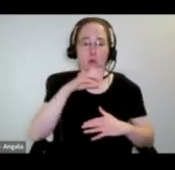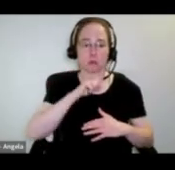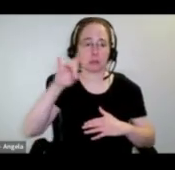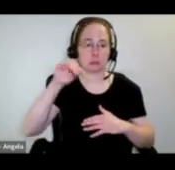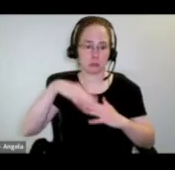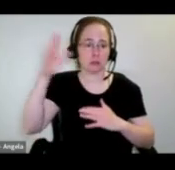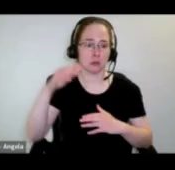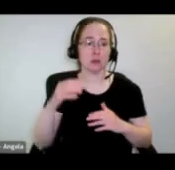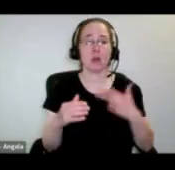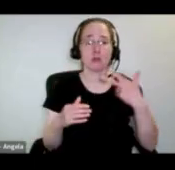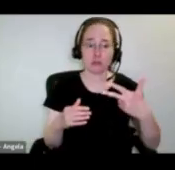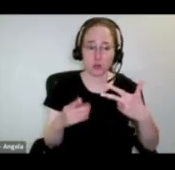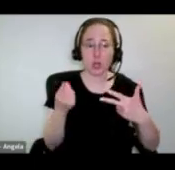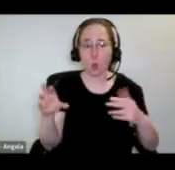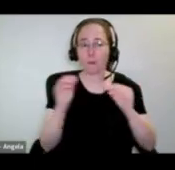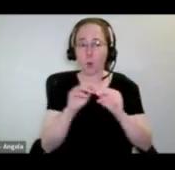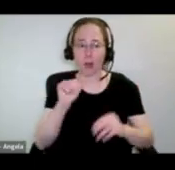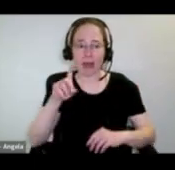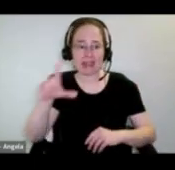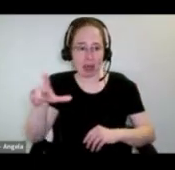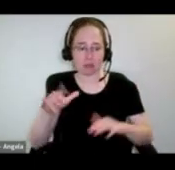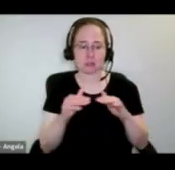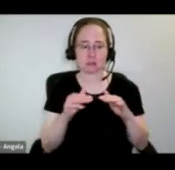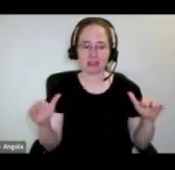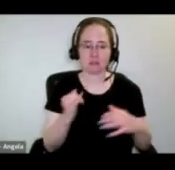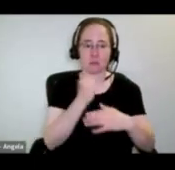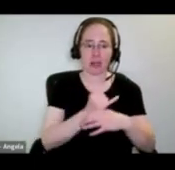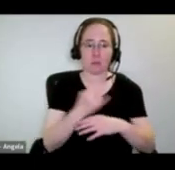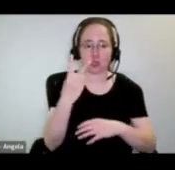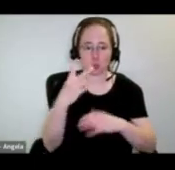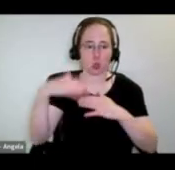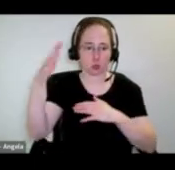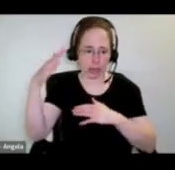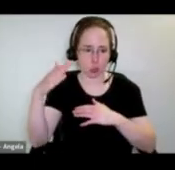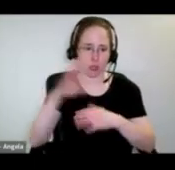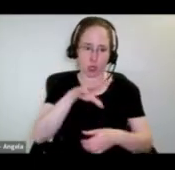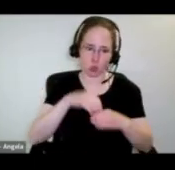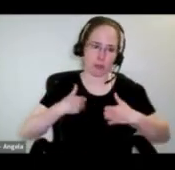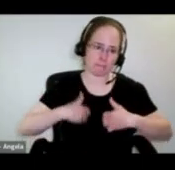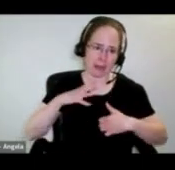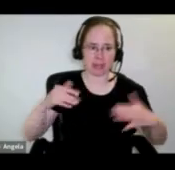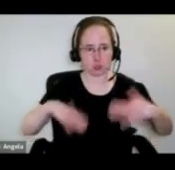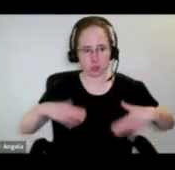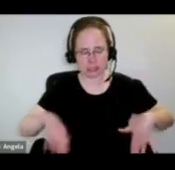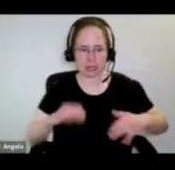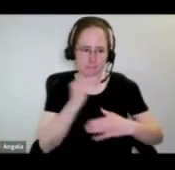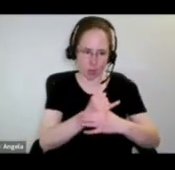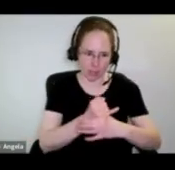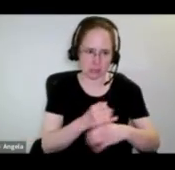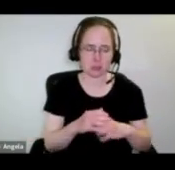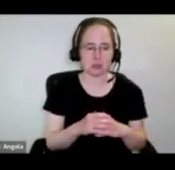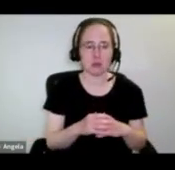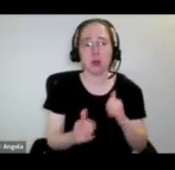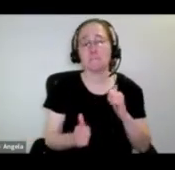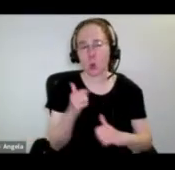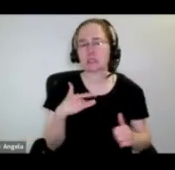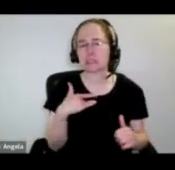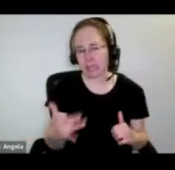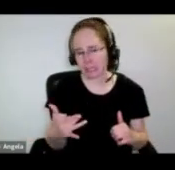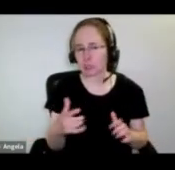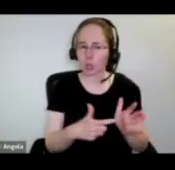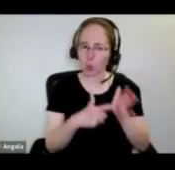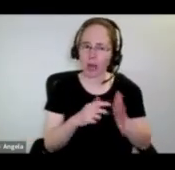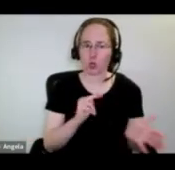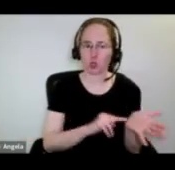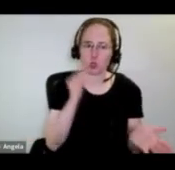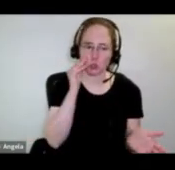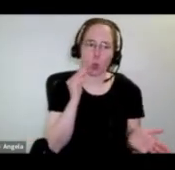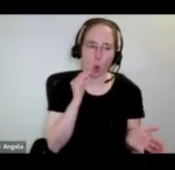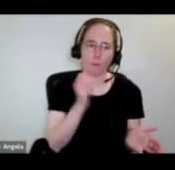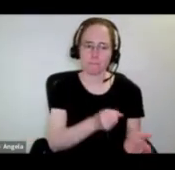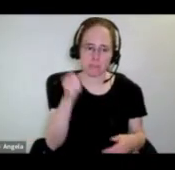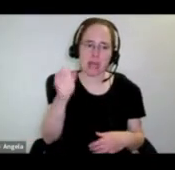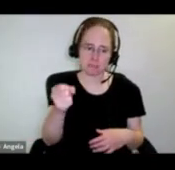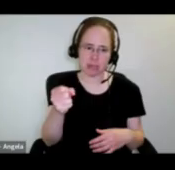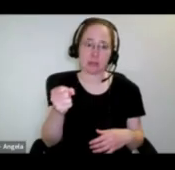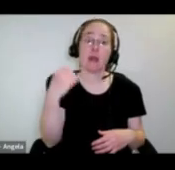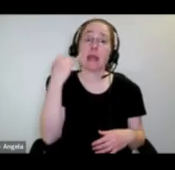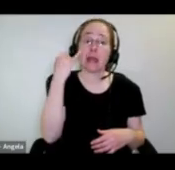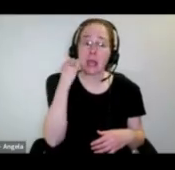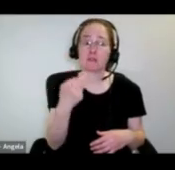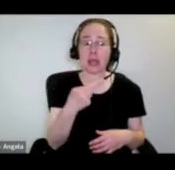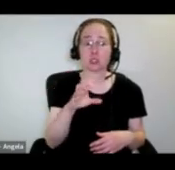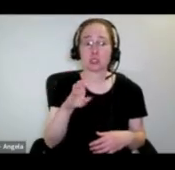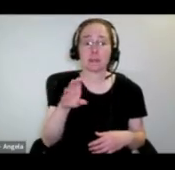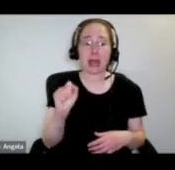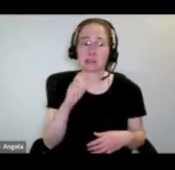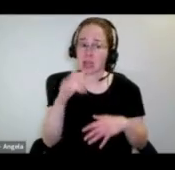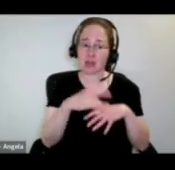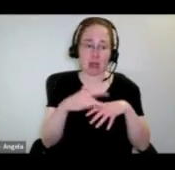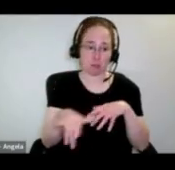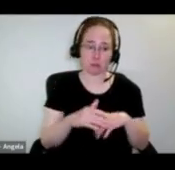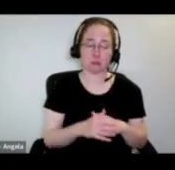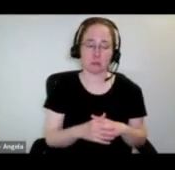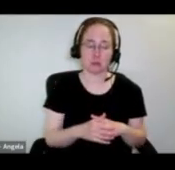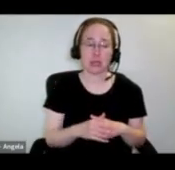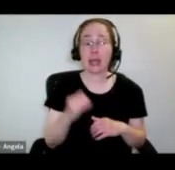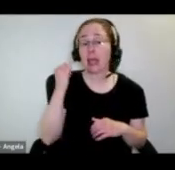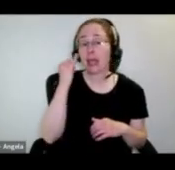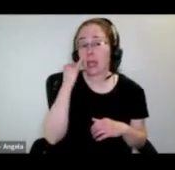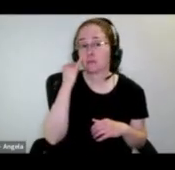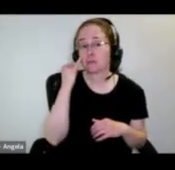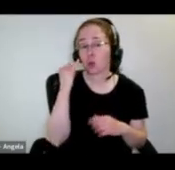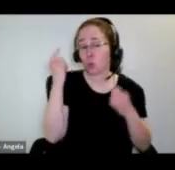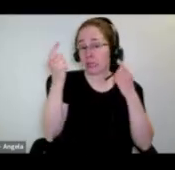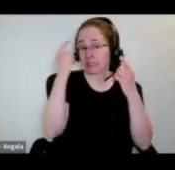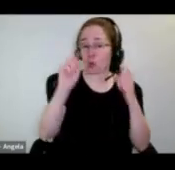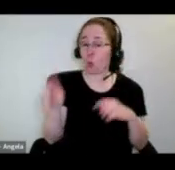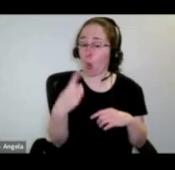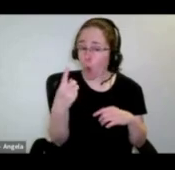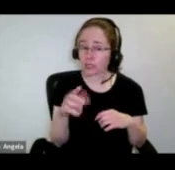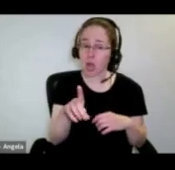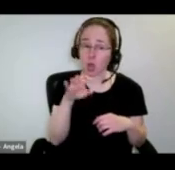David Watkins: In this model, adults 80 years of age or older, with 3 or more ADLs with levels of impairment 2 or greater, including bathing and dressing impairments, would most likely require nursing home placement if HCBS were not available.